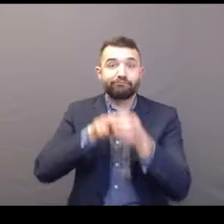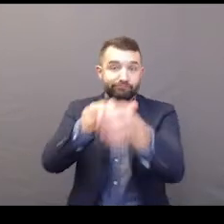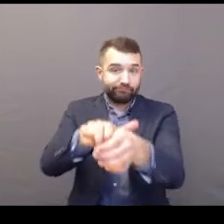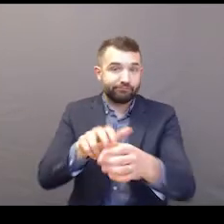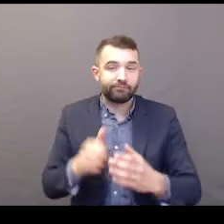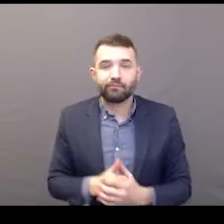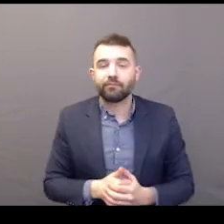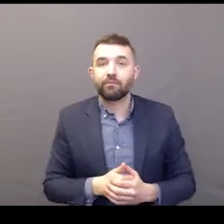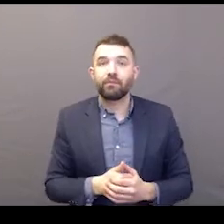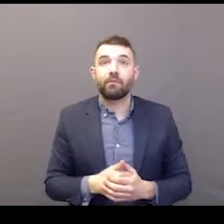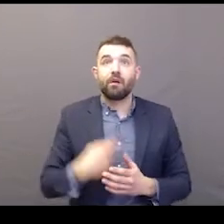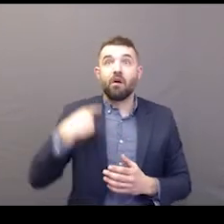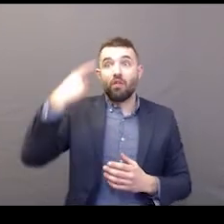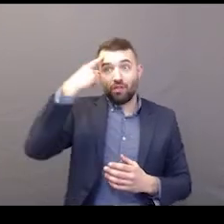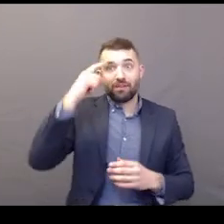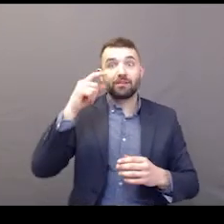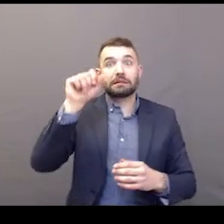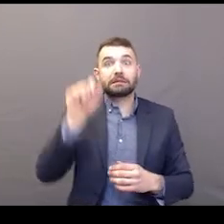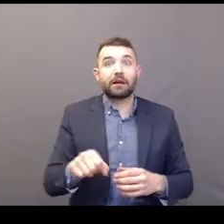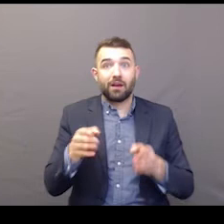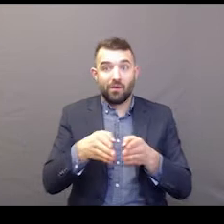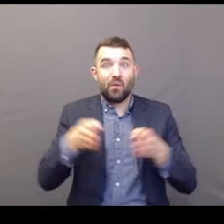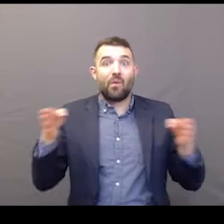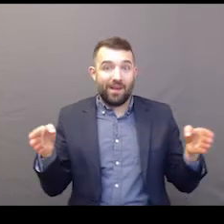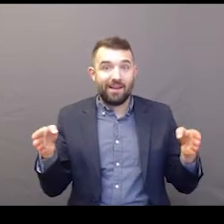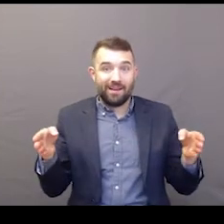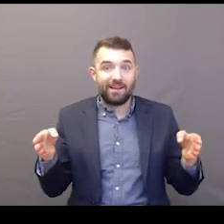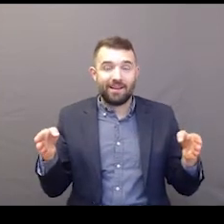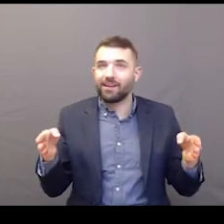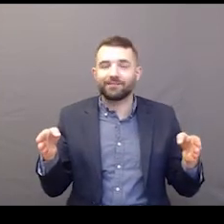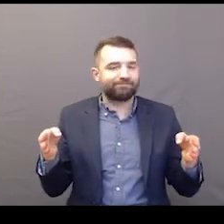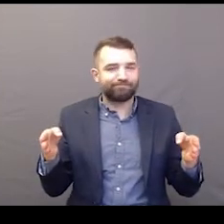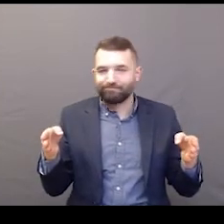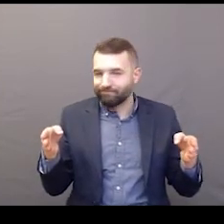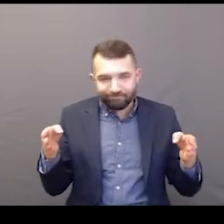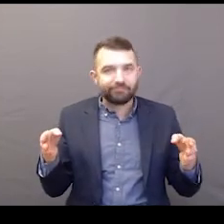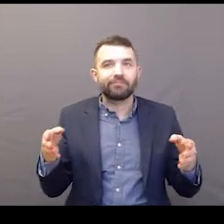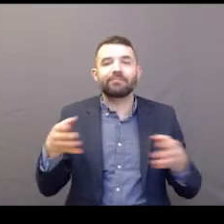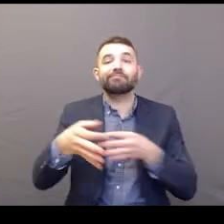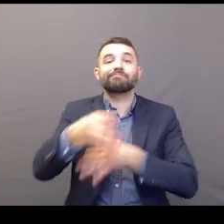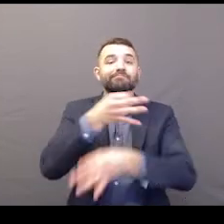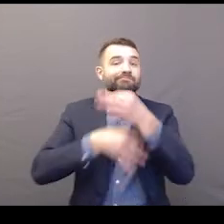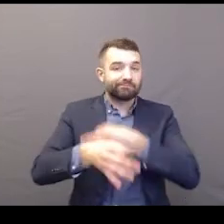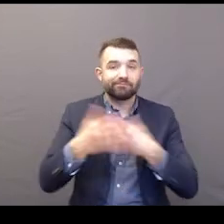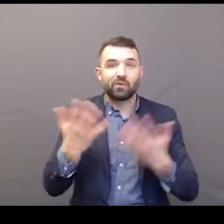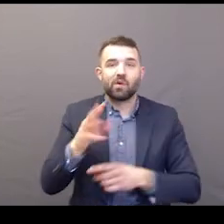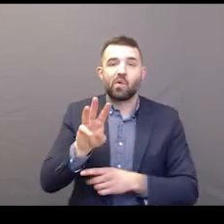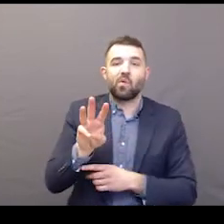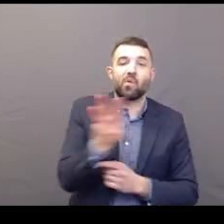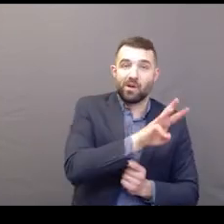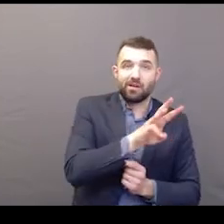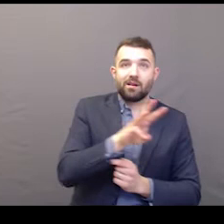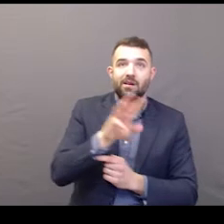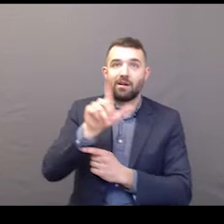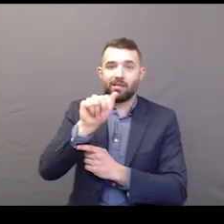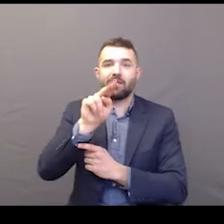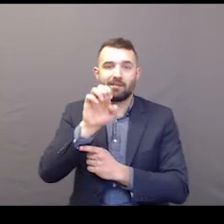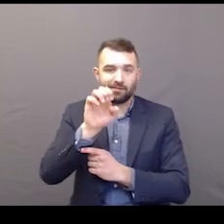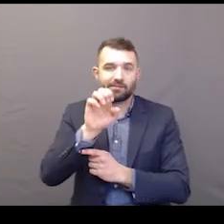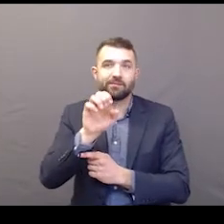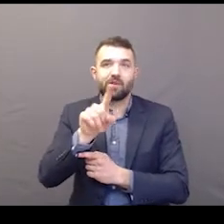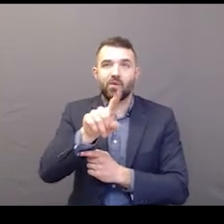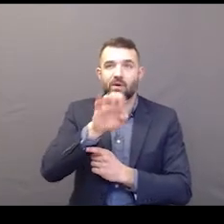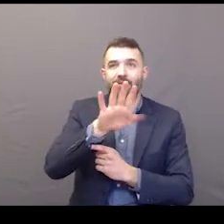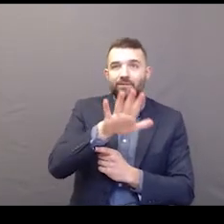of the roadway between 30th and SR 522, one of the two westbound lanes on NE 145th between SR 522